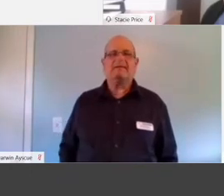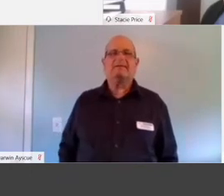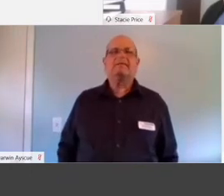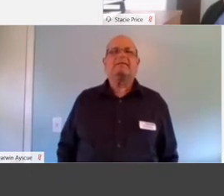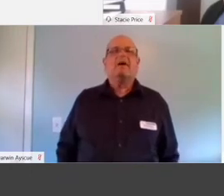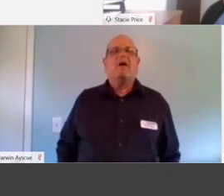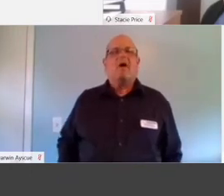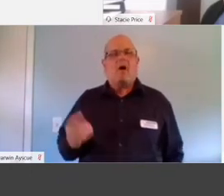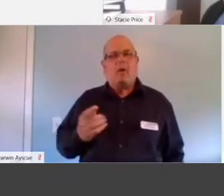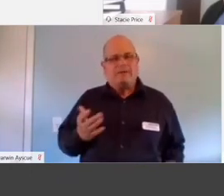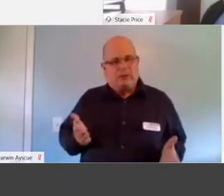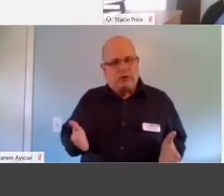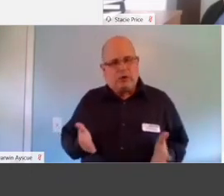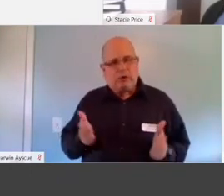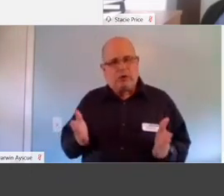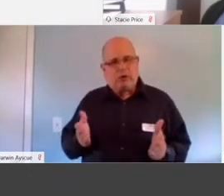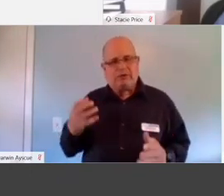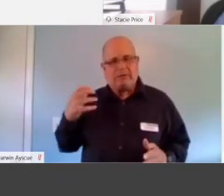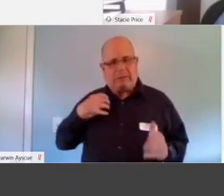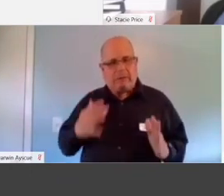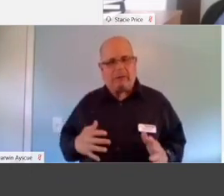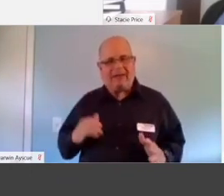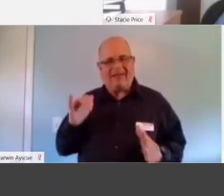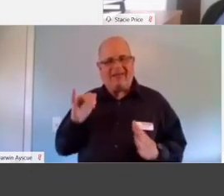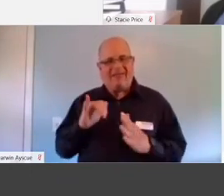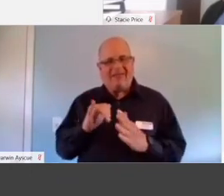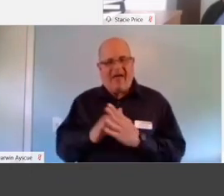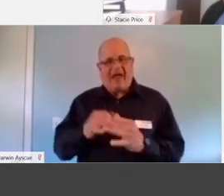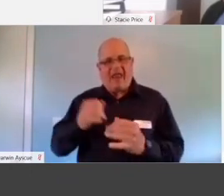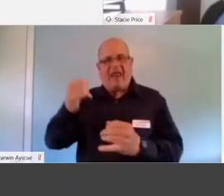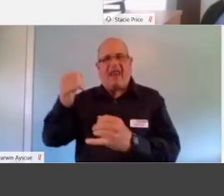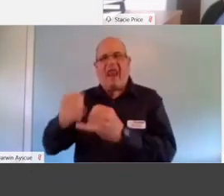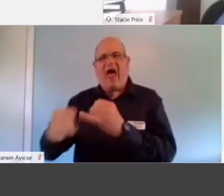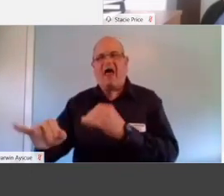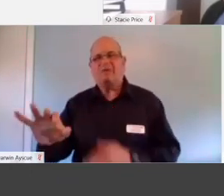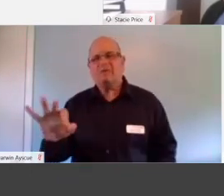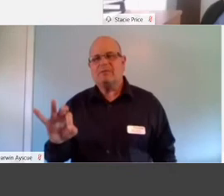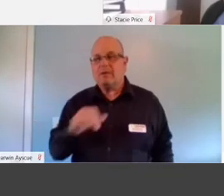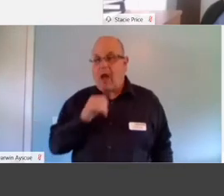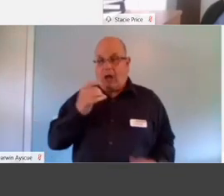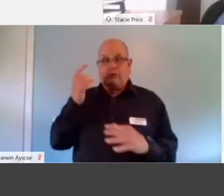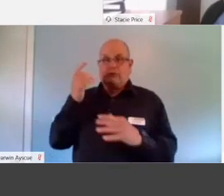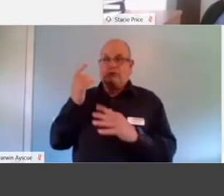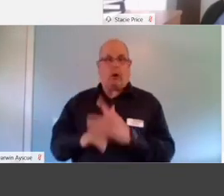urge them that should be the last resort. You shouldn't start from the premise that,